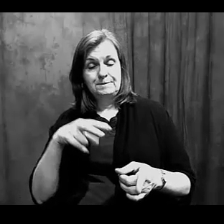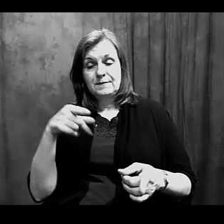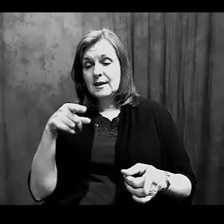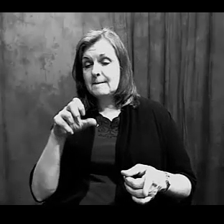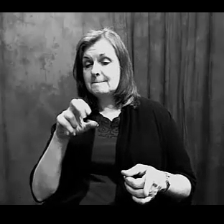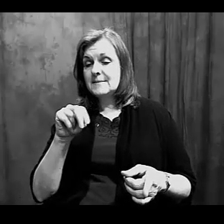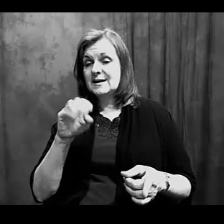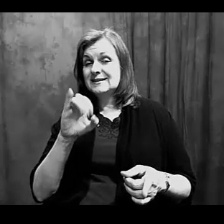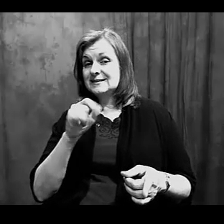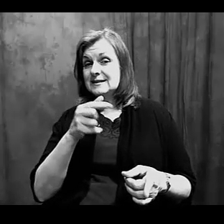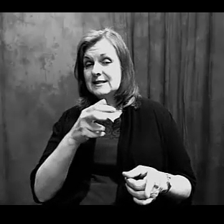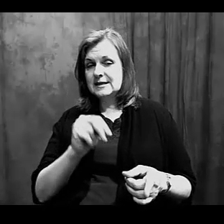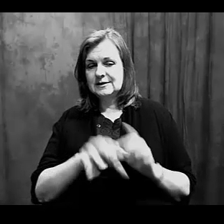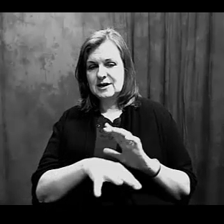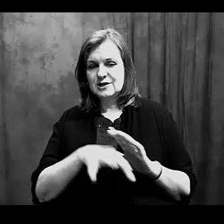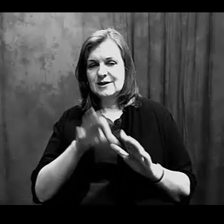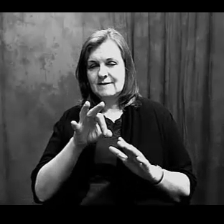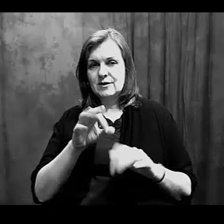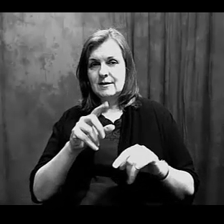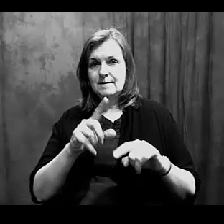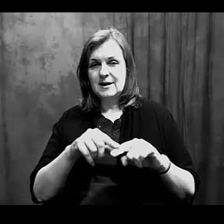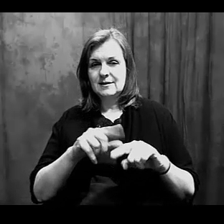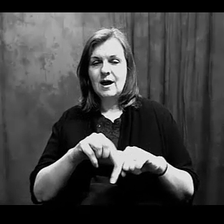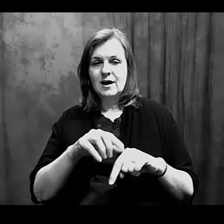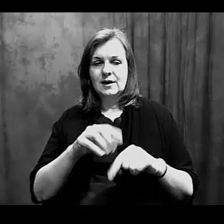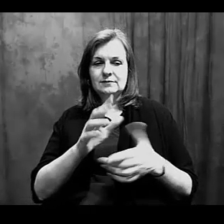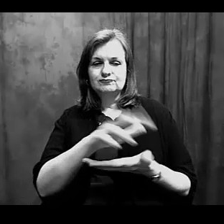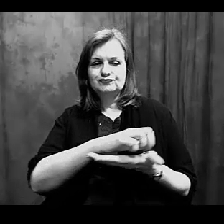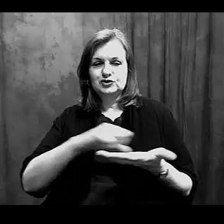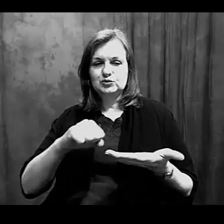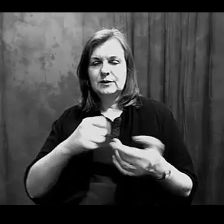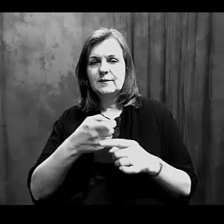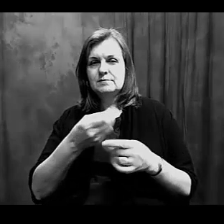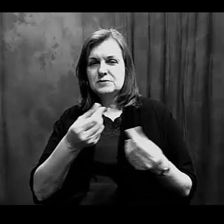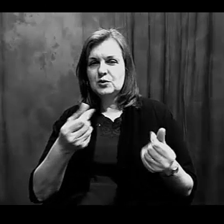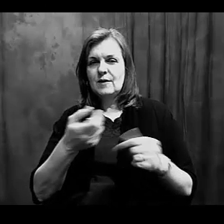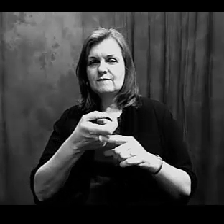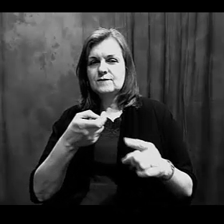so we actually look at penicillin discovery based on